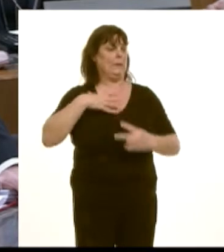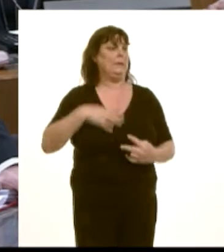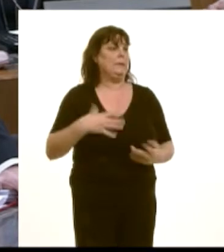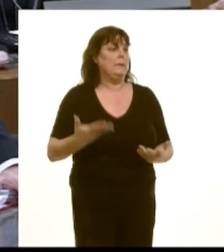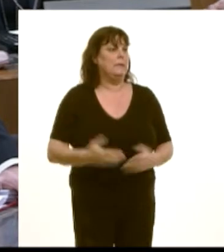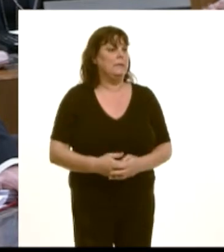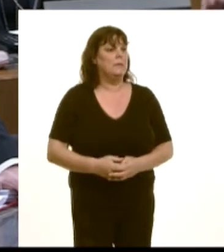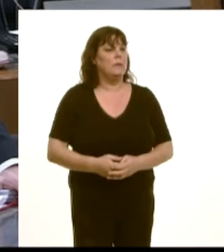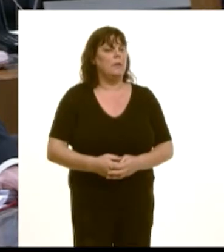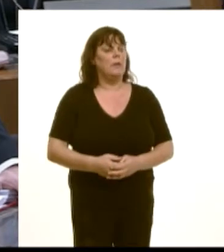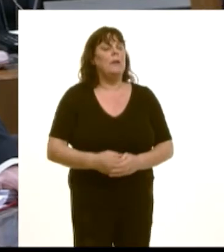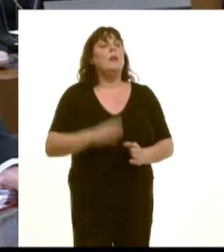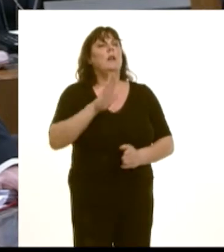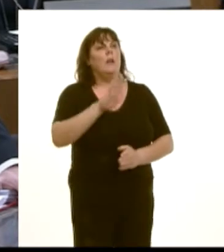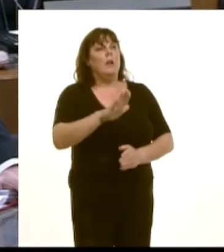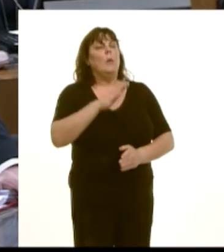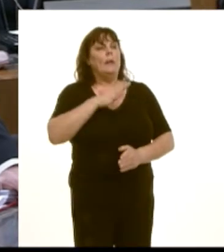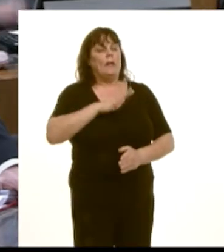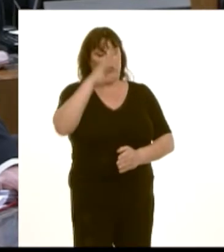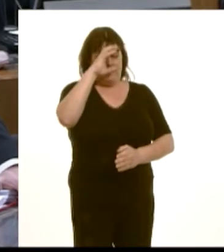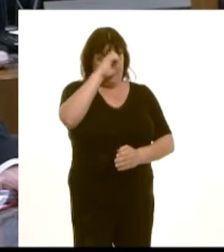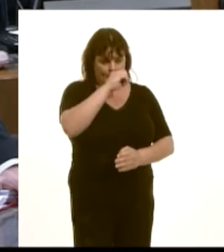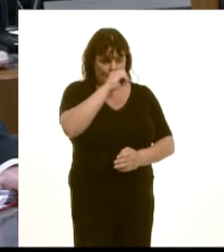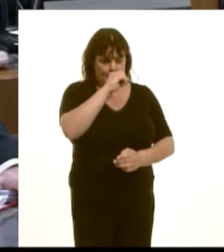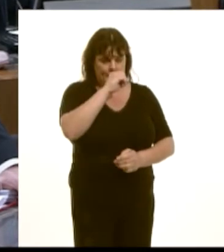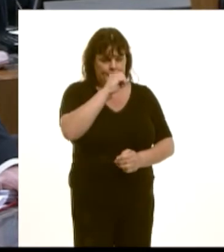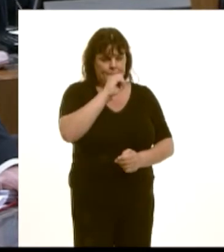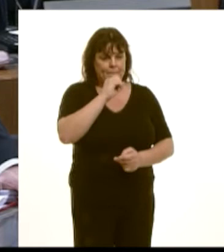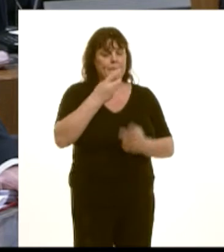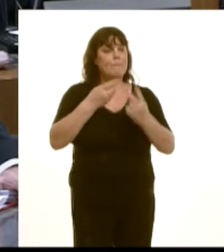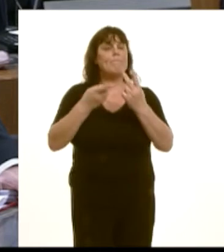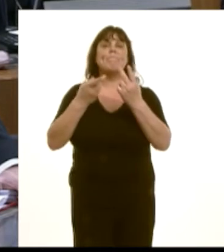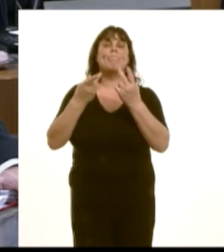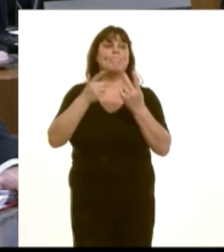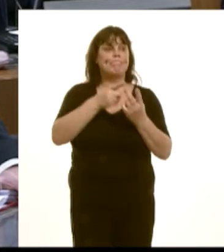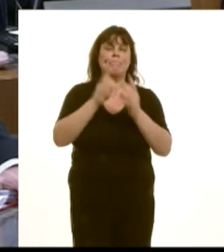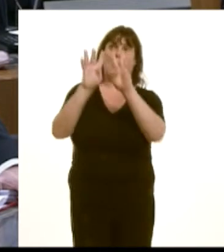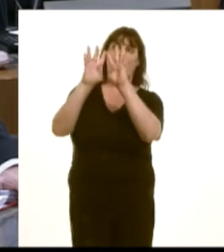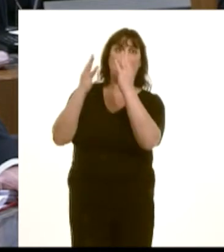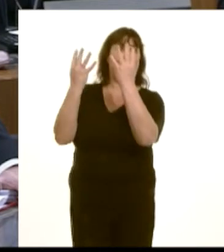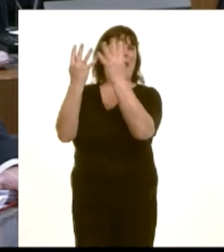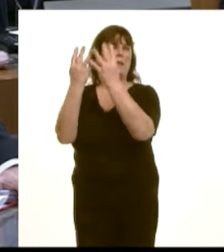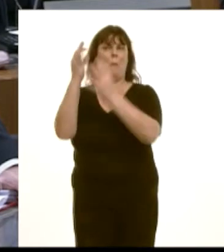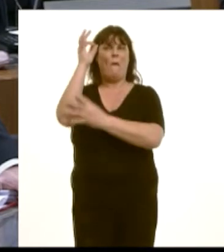get away from this idea that, if there is a body or a review or a panel set up to cover